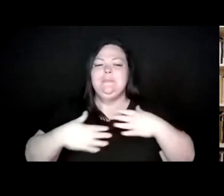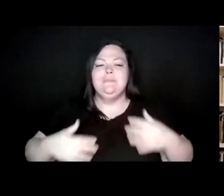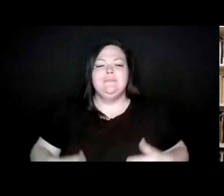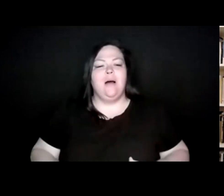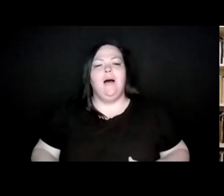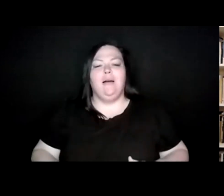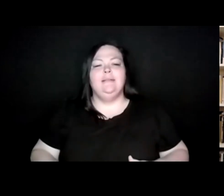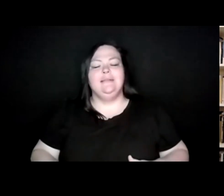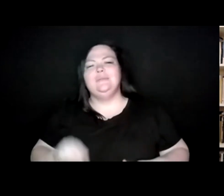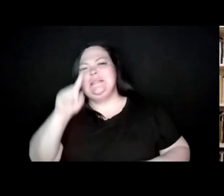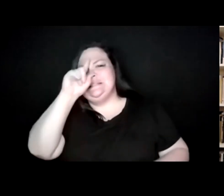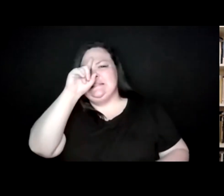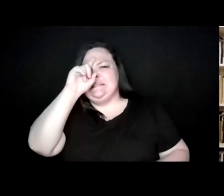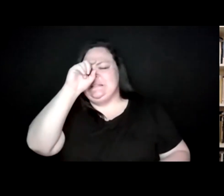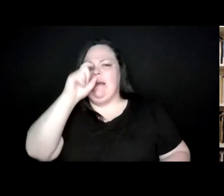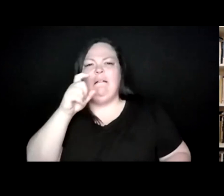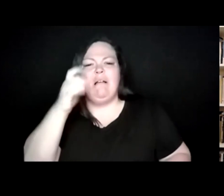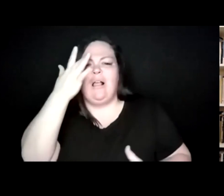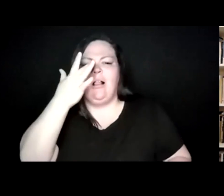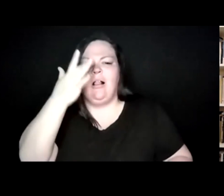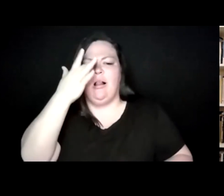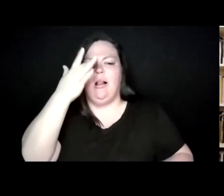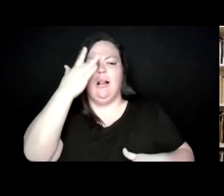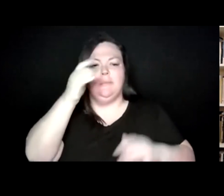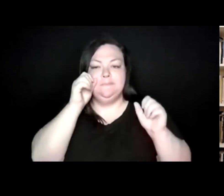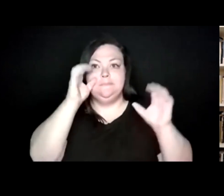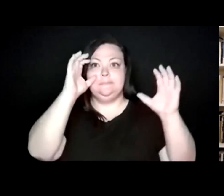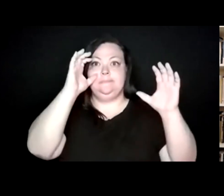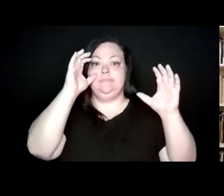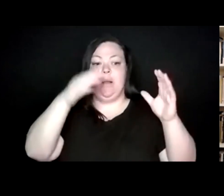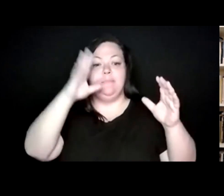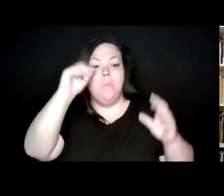awakening from the mysterious illness, alert fawn,/ a boy body freed //